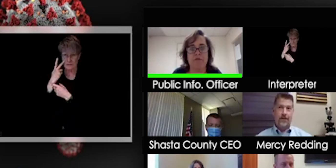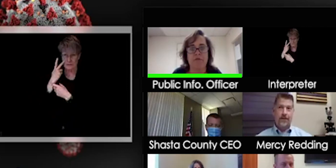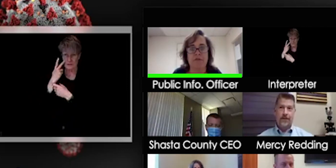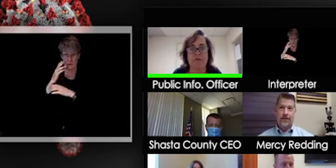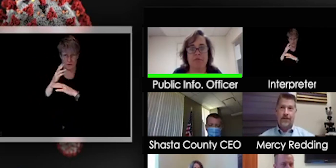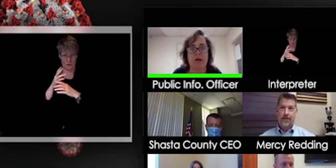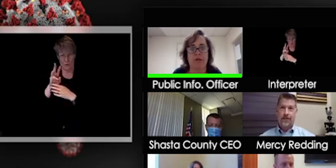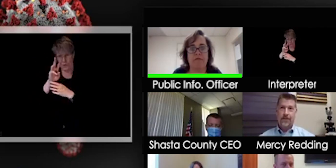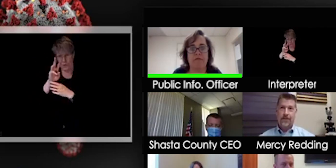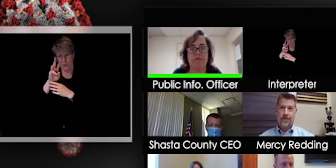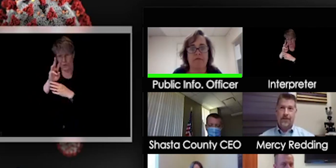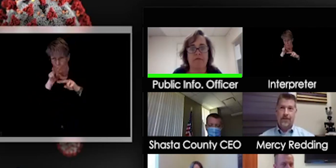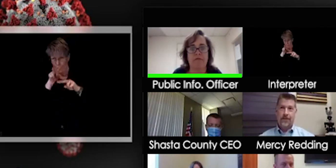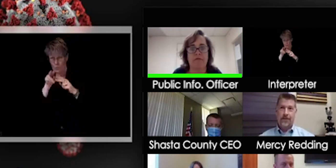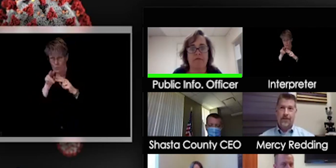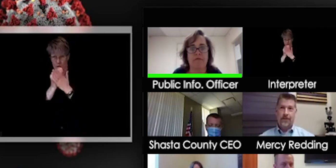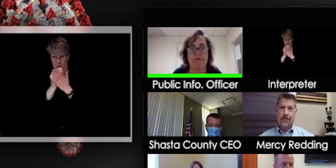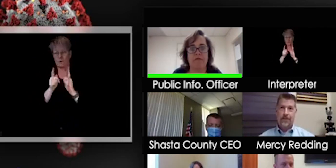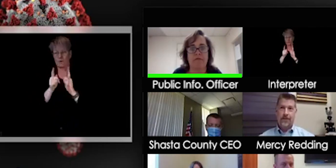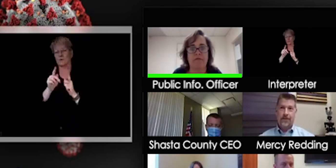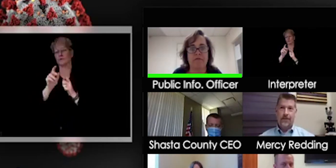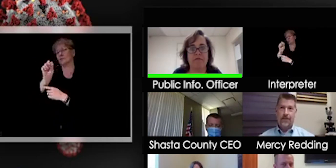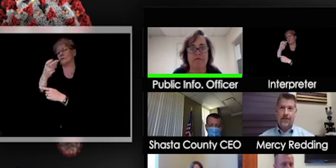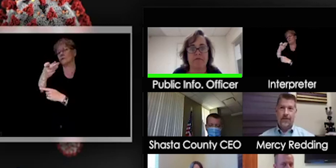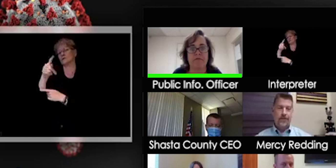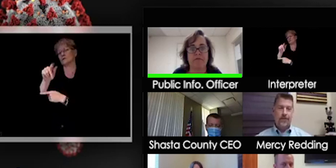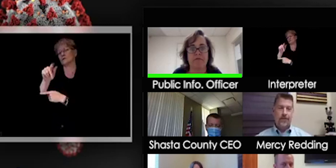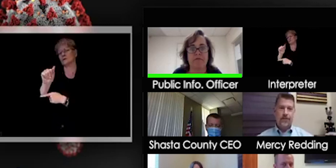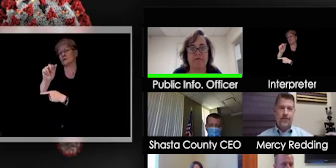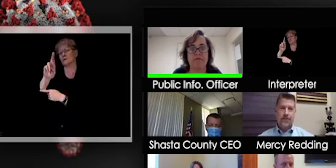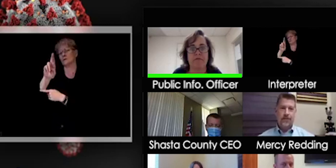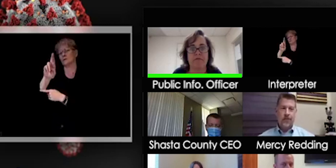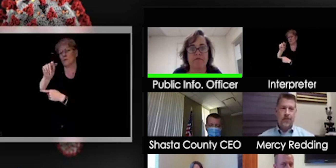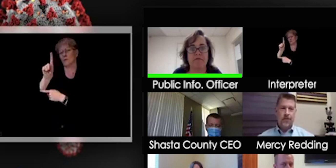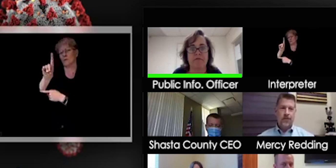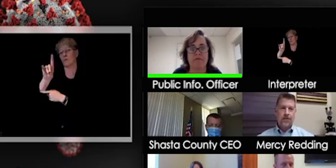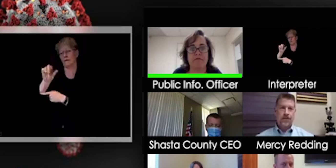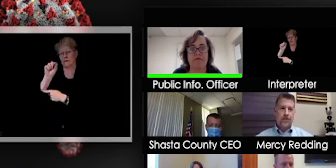and then in the first little block of text it has a variety of links. One of them says,